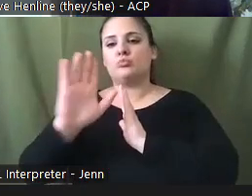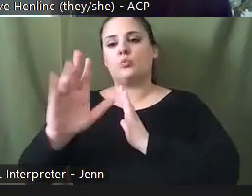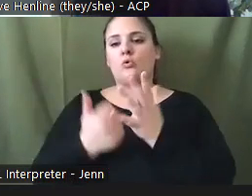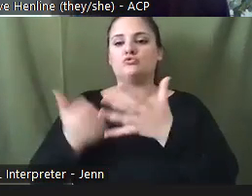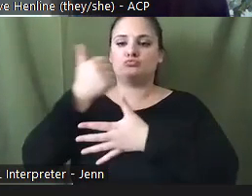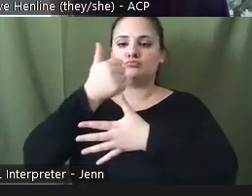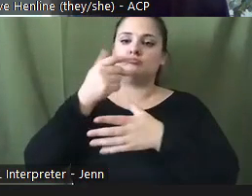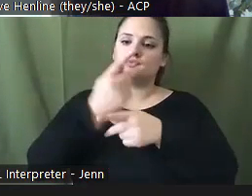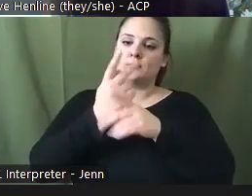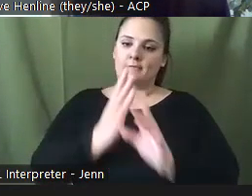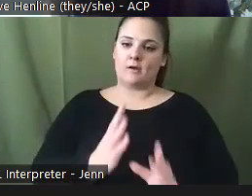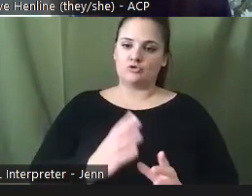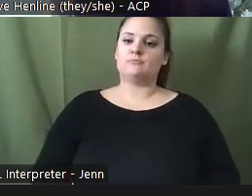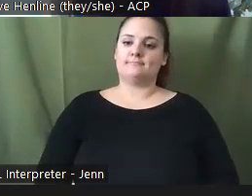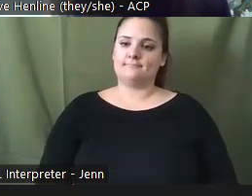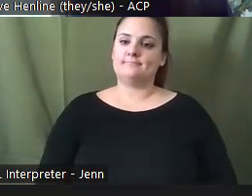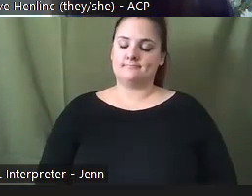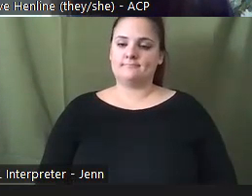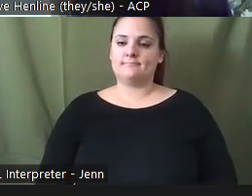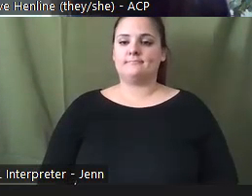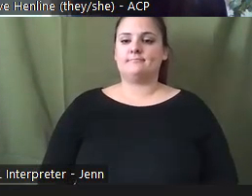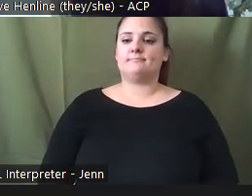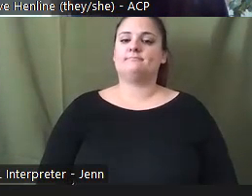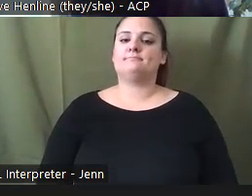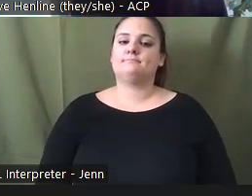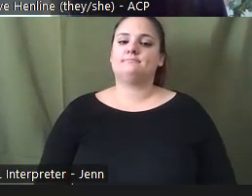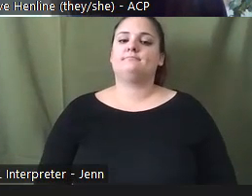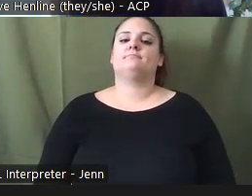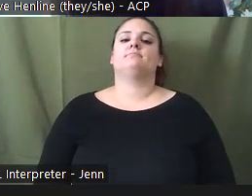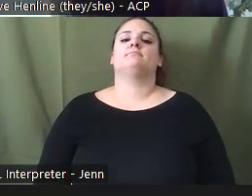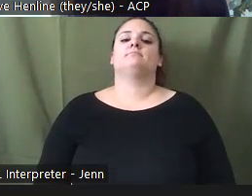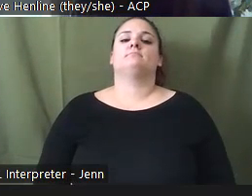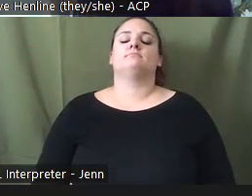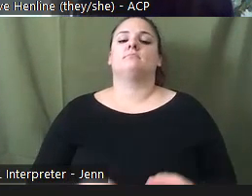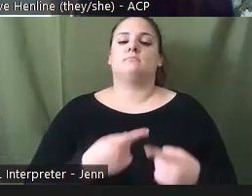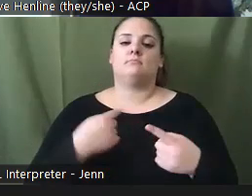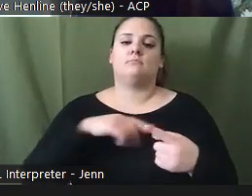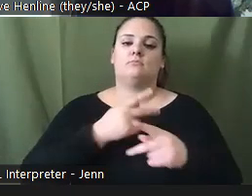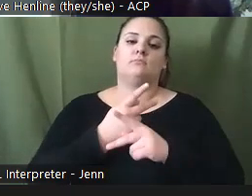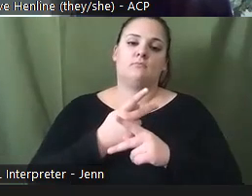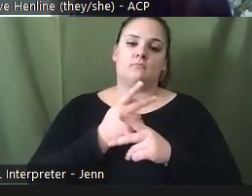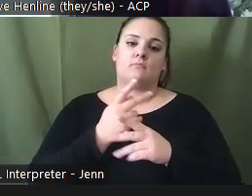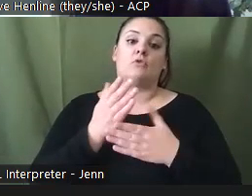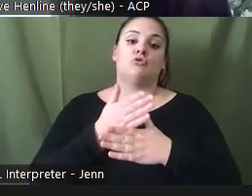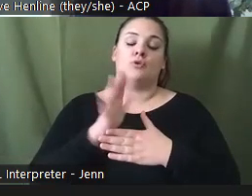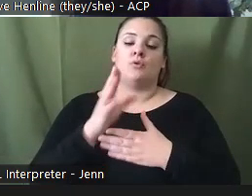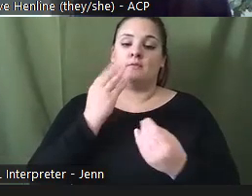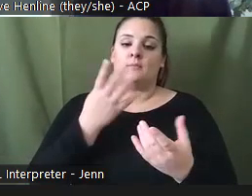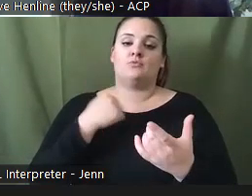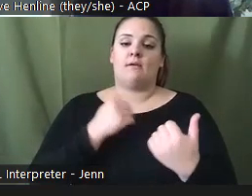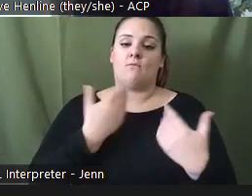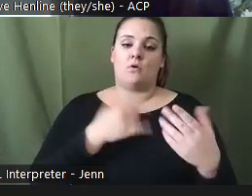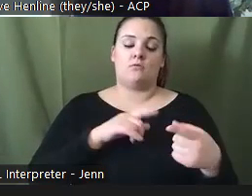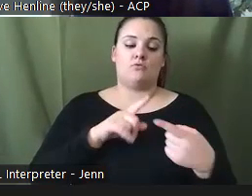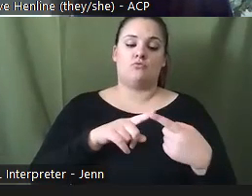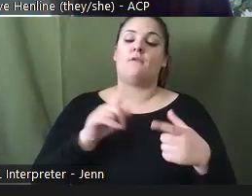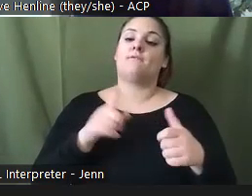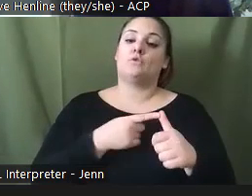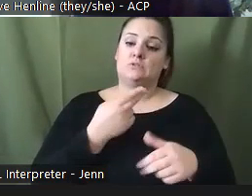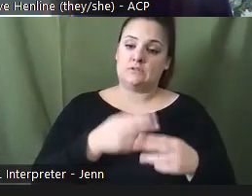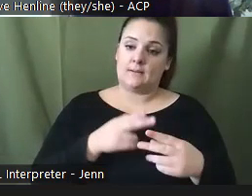to be sure. When we share your information we share your first name, your agency affiliation, and your